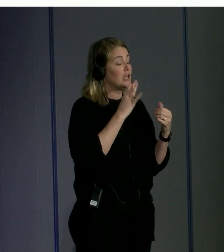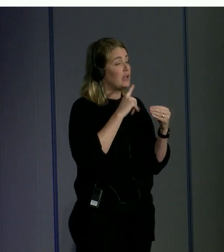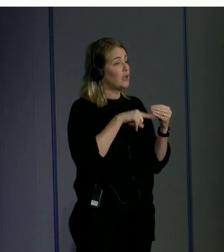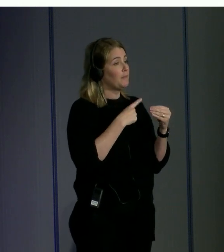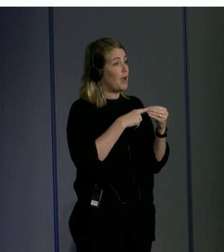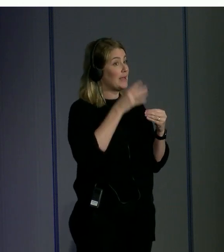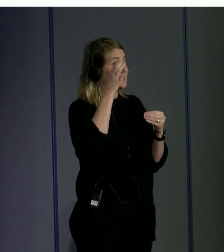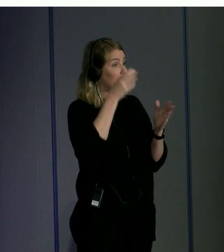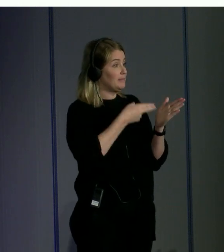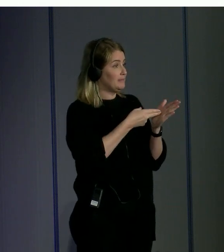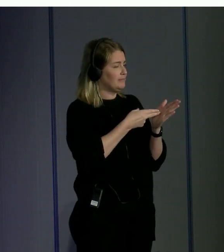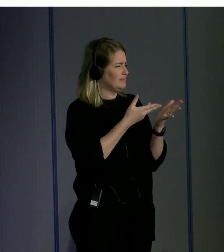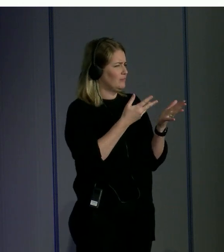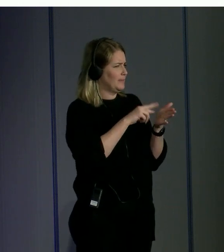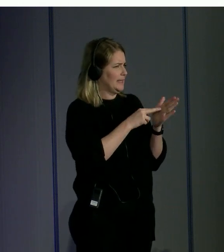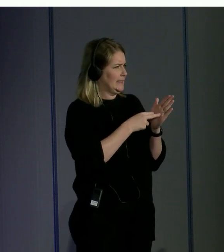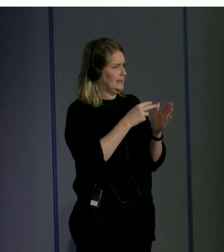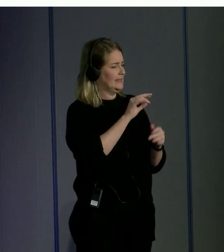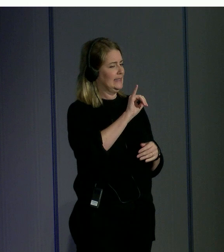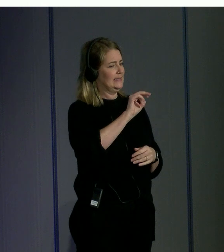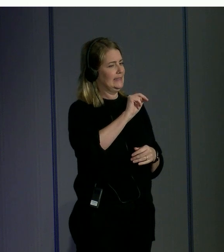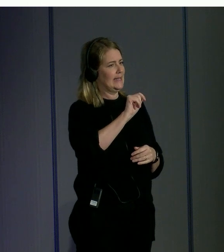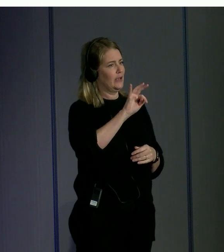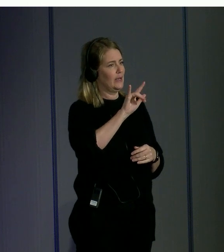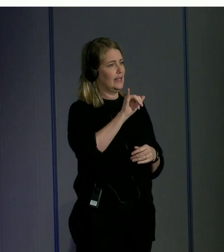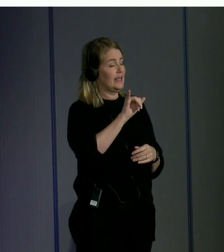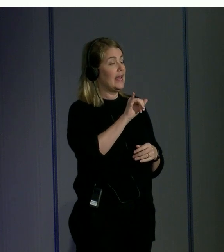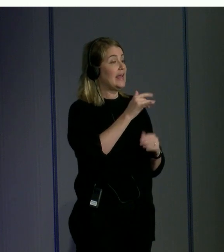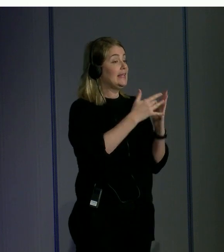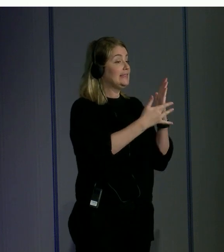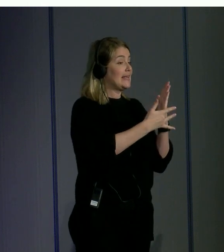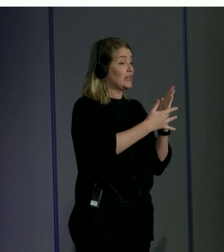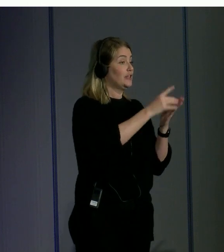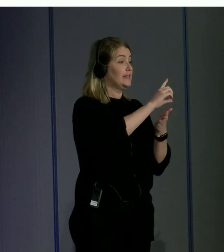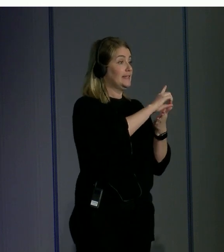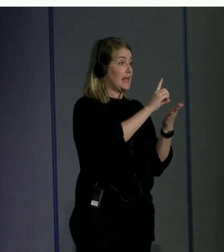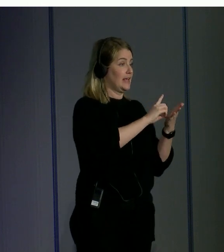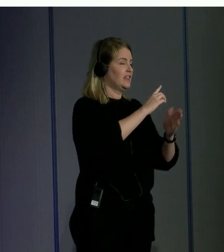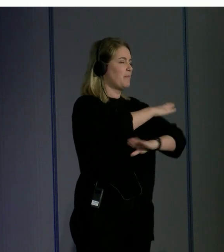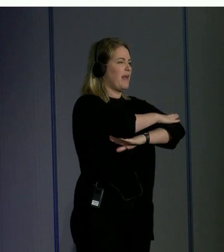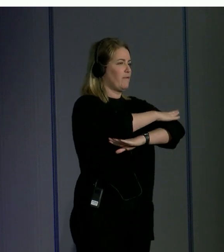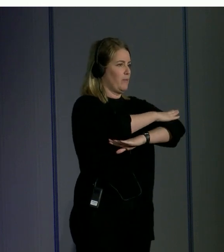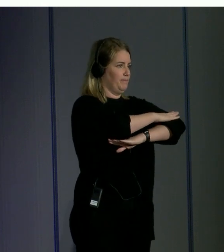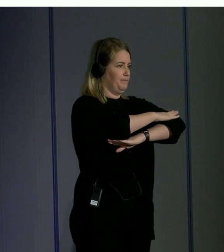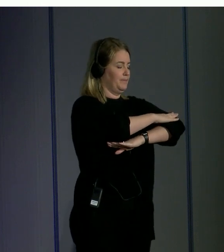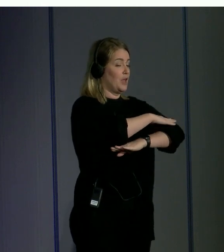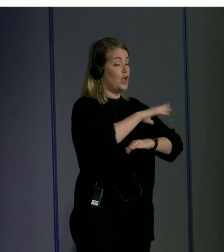Conceptual integrity is the point where technical design, your platform, and user-experience